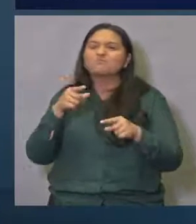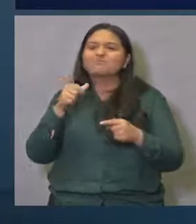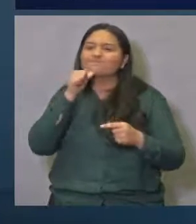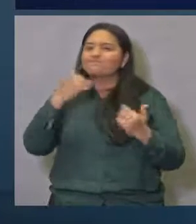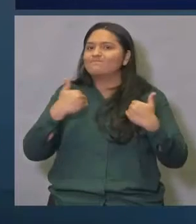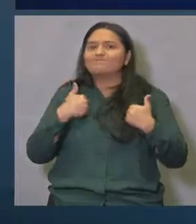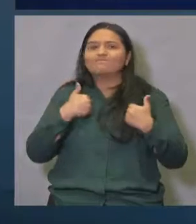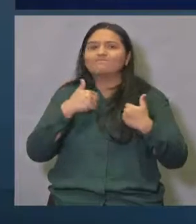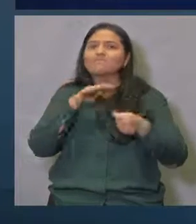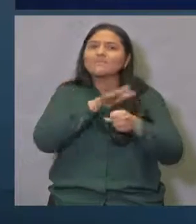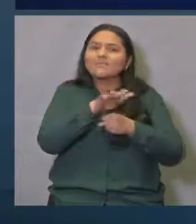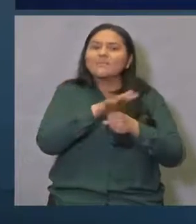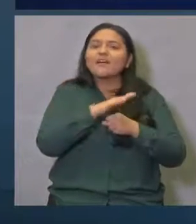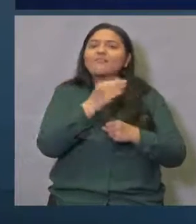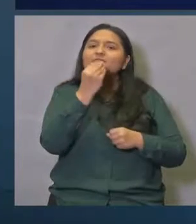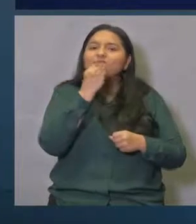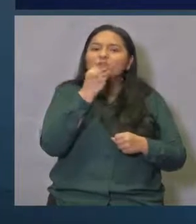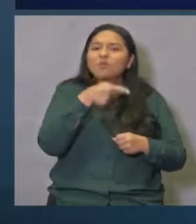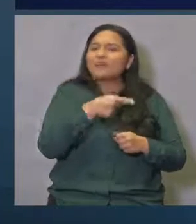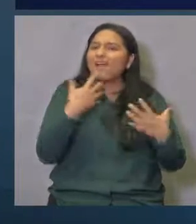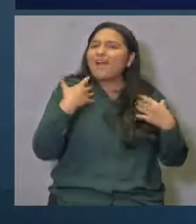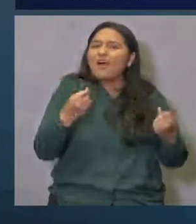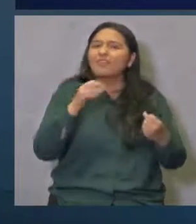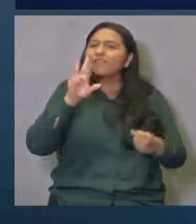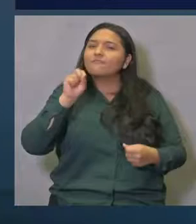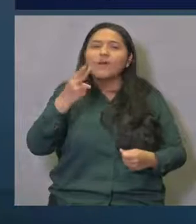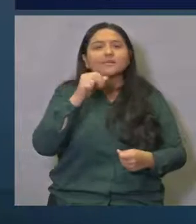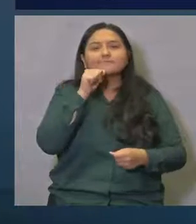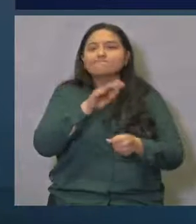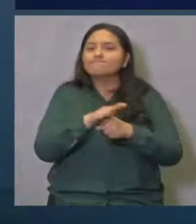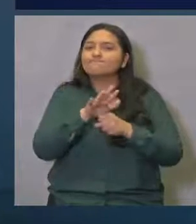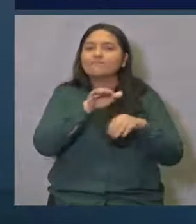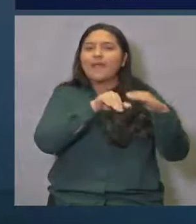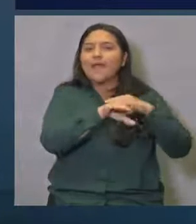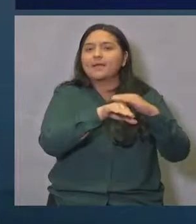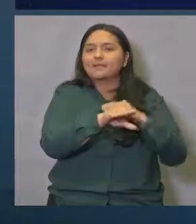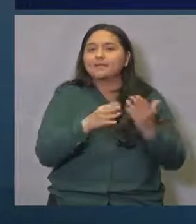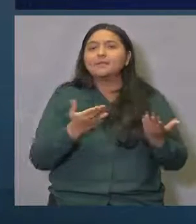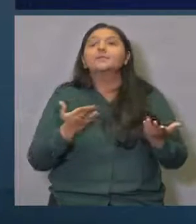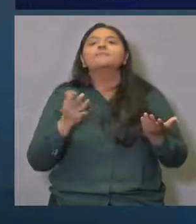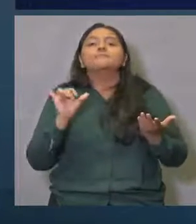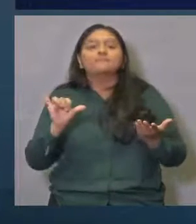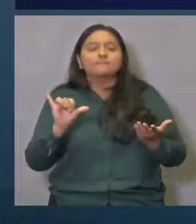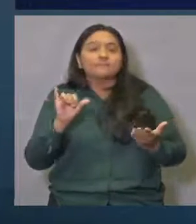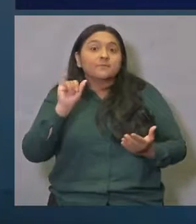WHO REPORT THEY DON'T HAVE ACCESS TO SUFFICIENT HEALTHY AND